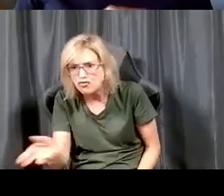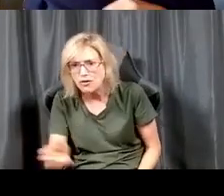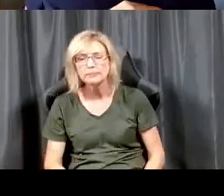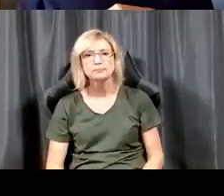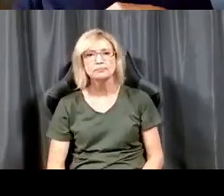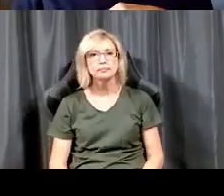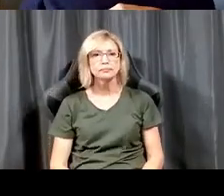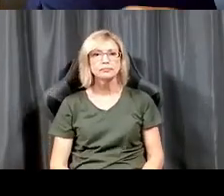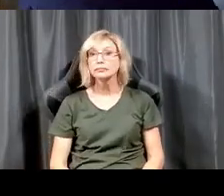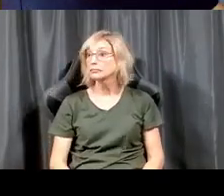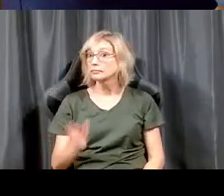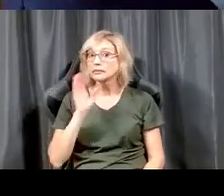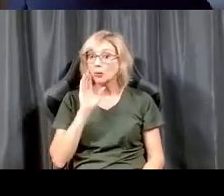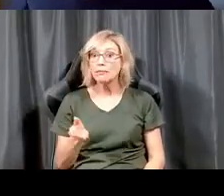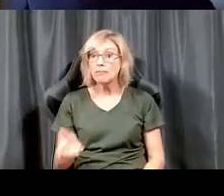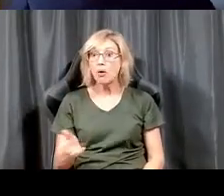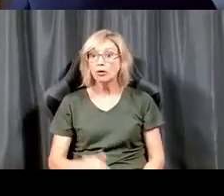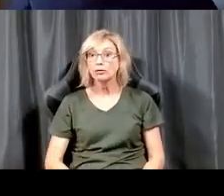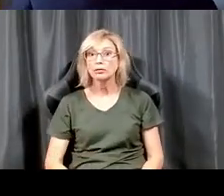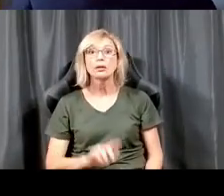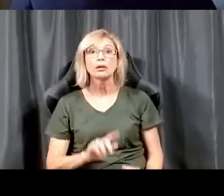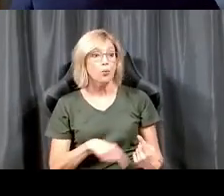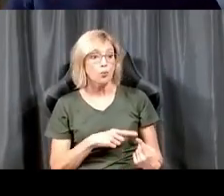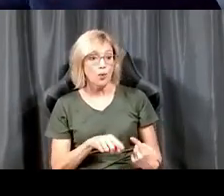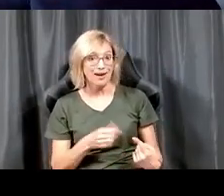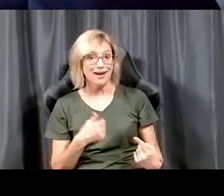We would bowl and the food was there with us while we played a game.